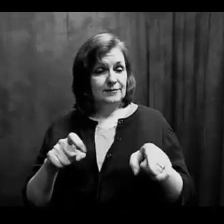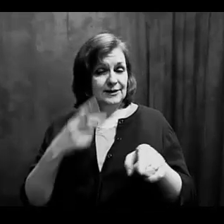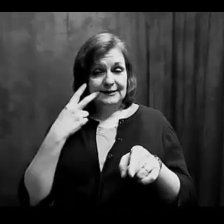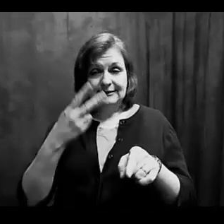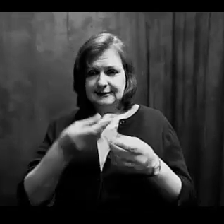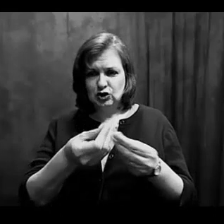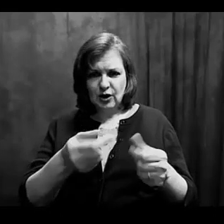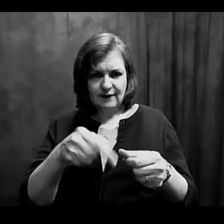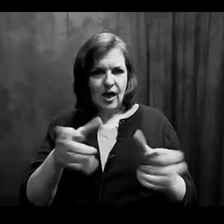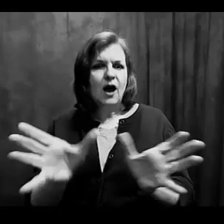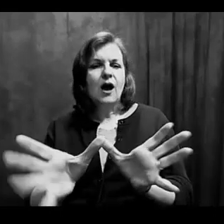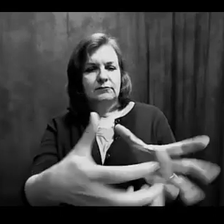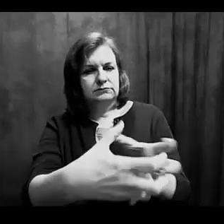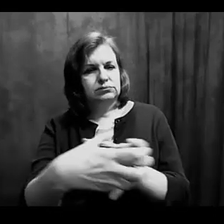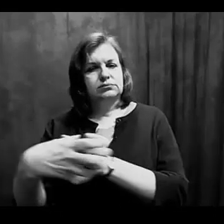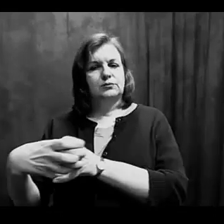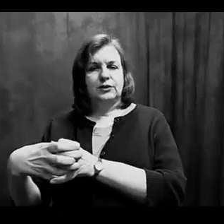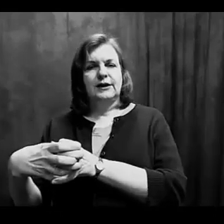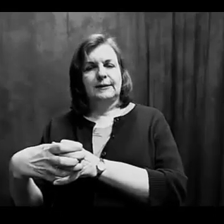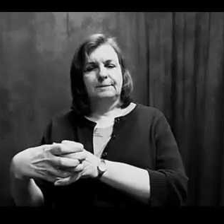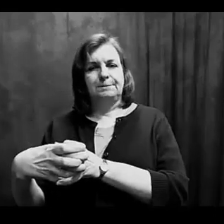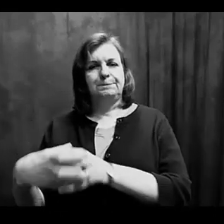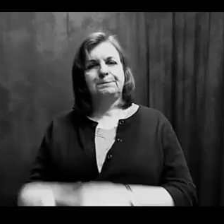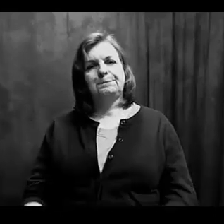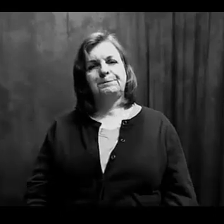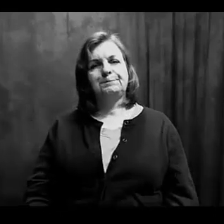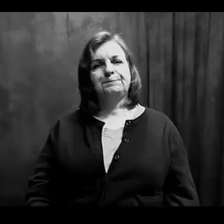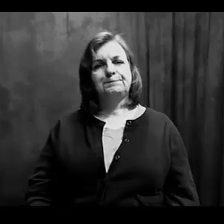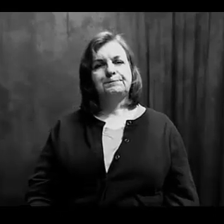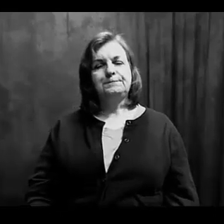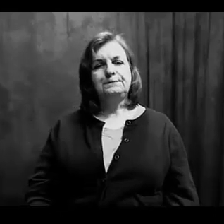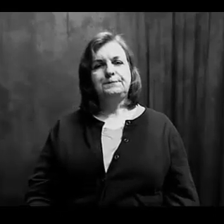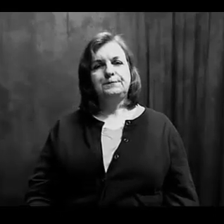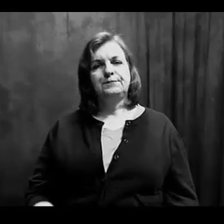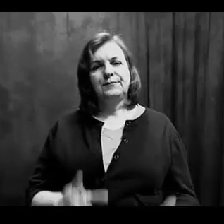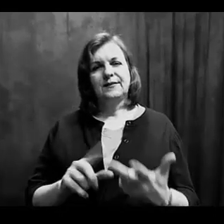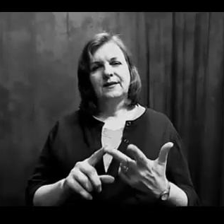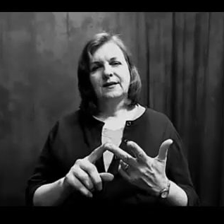it knows that are out there and it'll bring them in large amounts